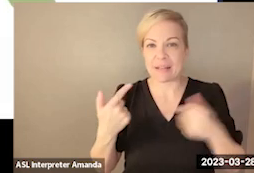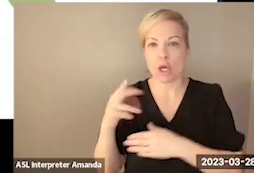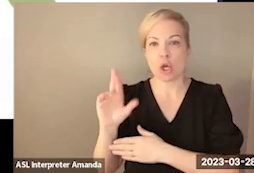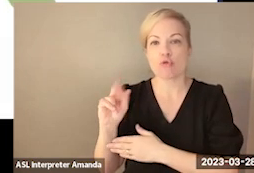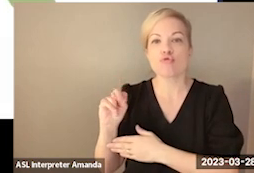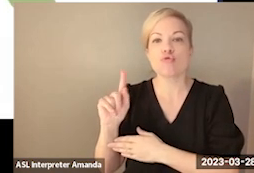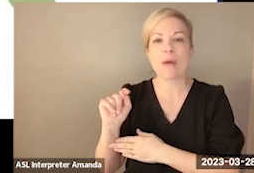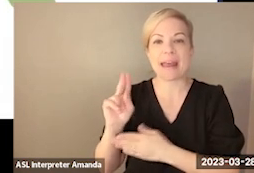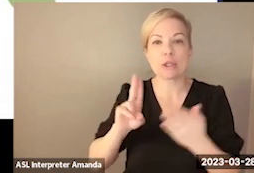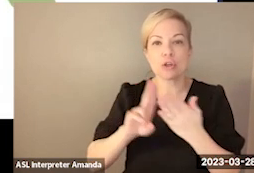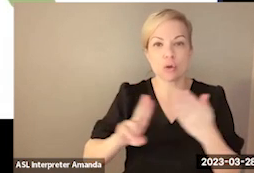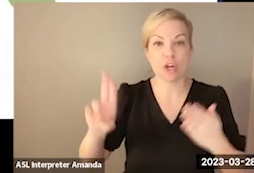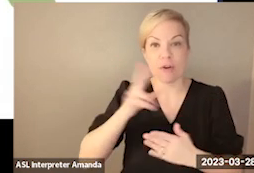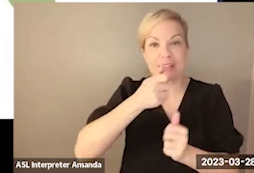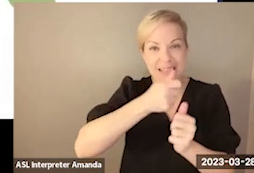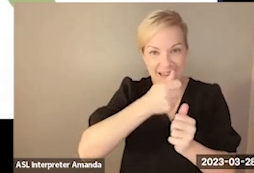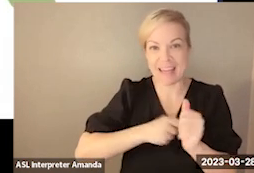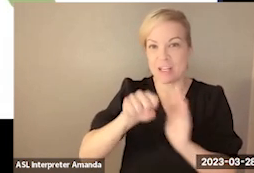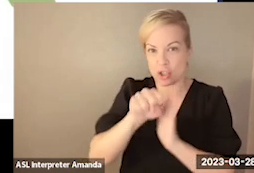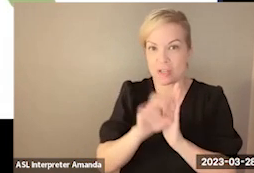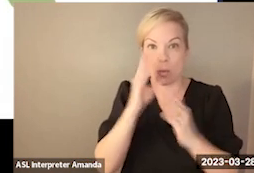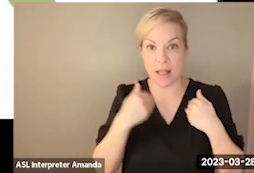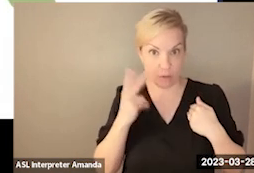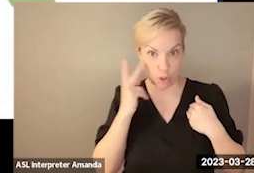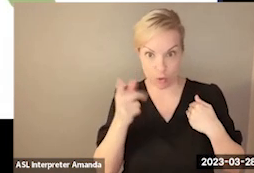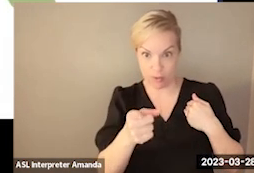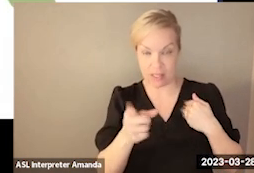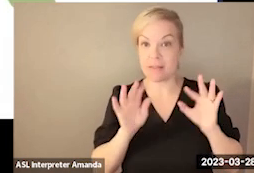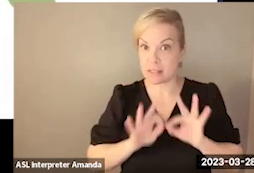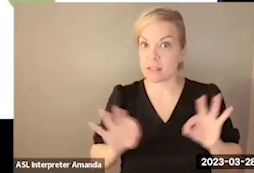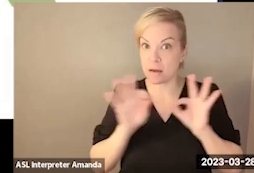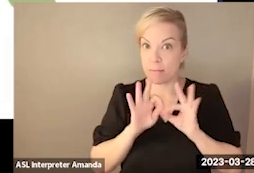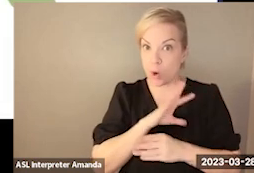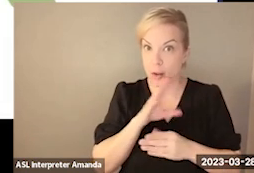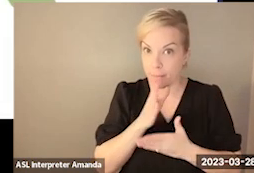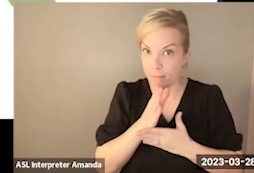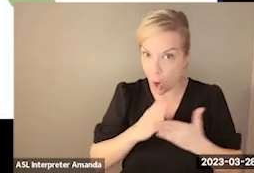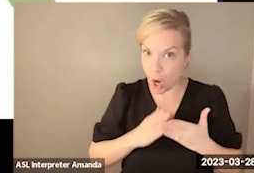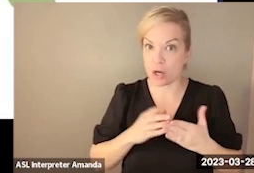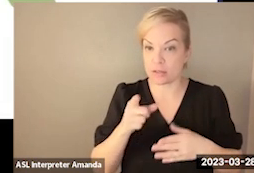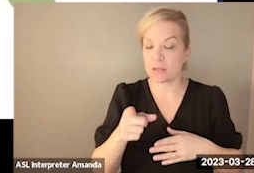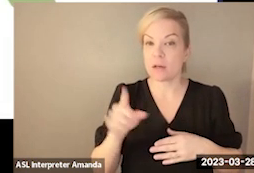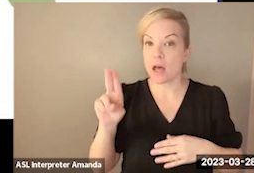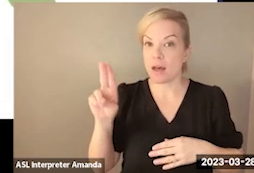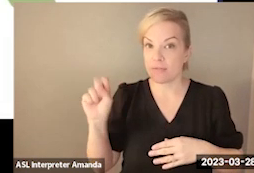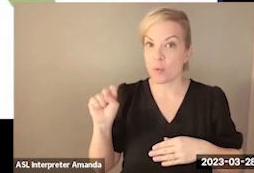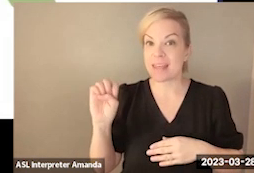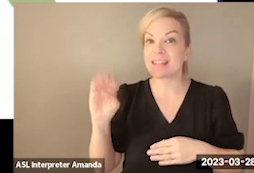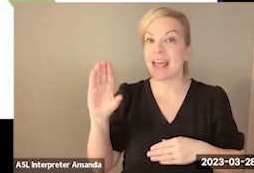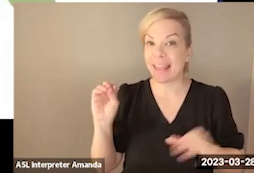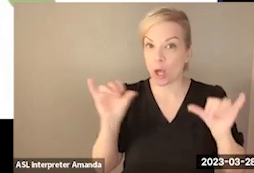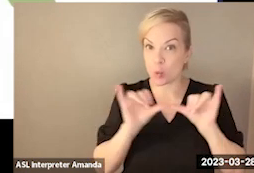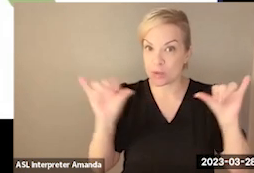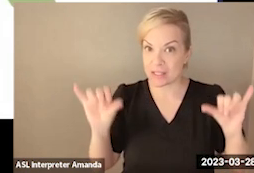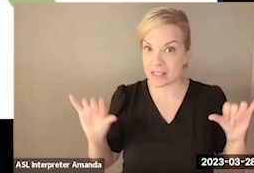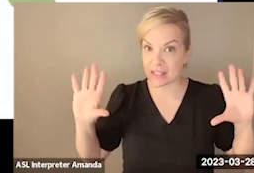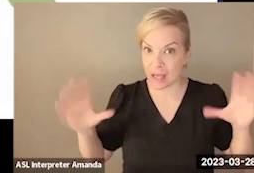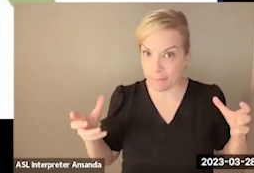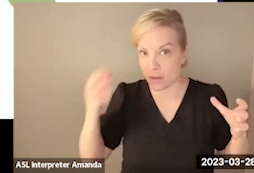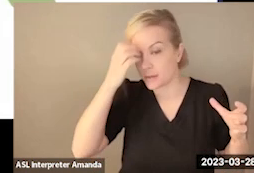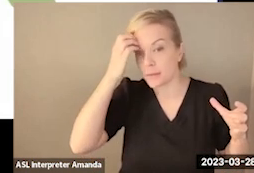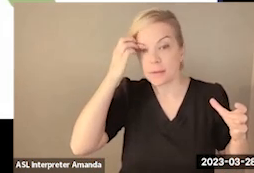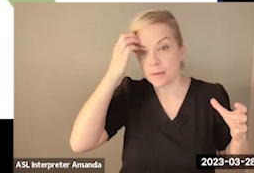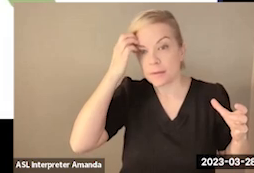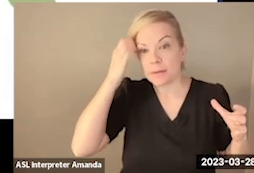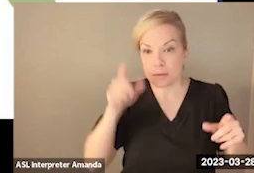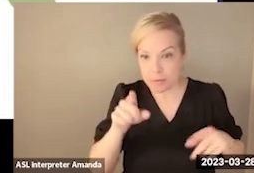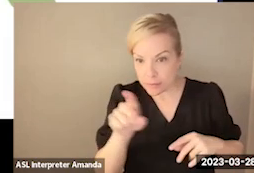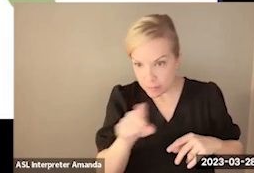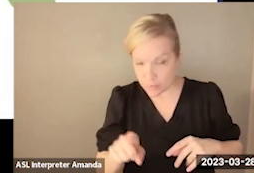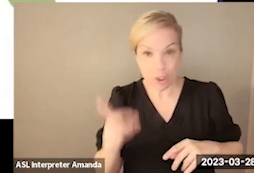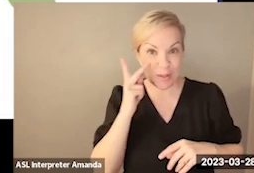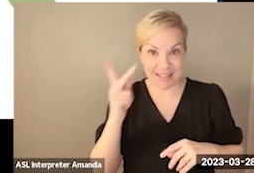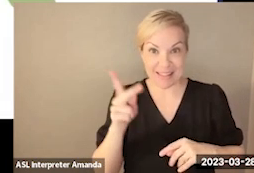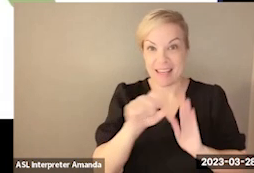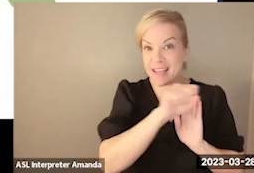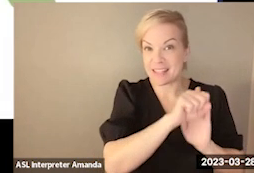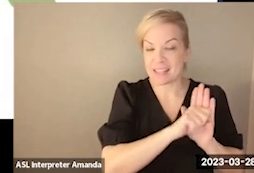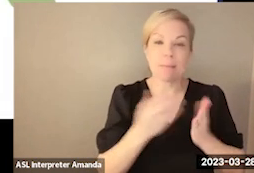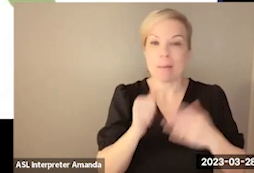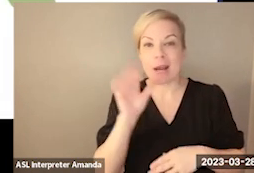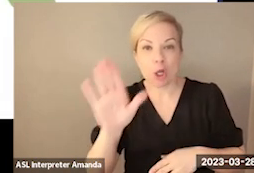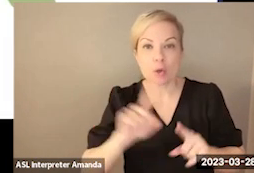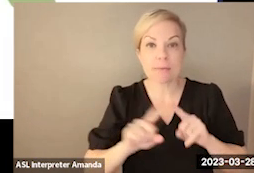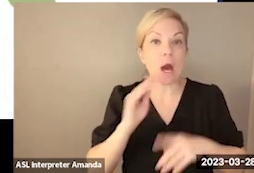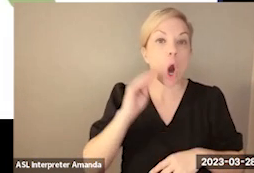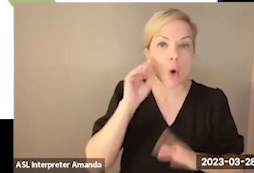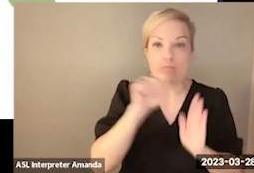Debbie Stine, Science & Technology Policy Academy: So you'll see here that this is still an important part of the United States ecosystem, and that there is you can. You can look at a state like, maybe not your current state, but your home state, whatever it might be.